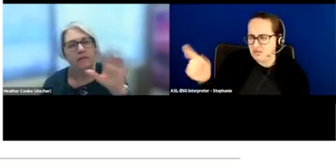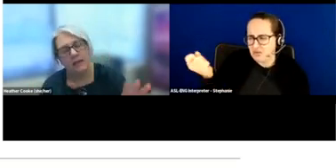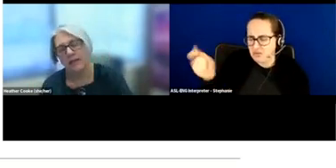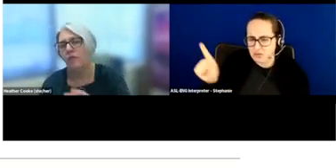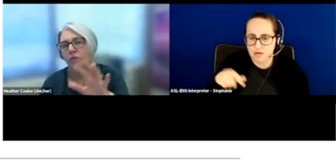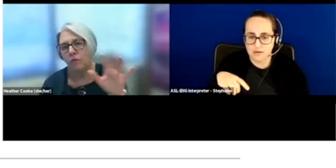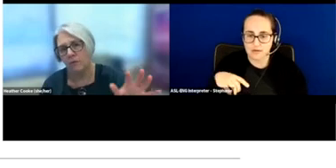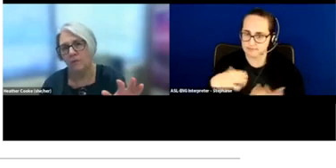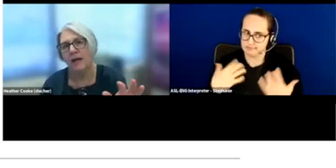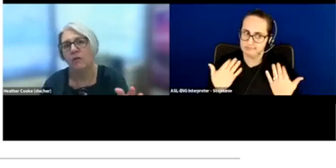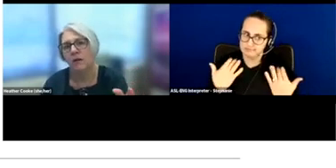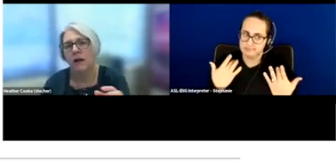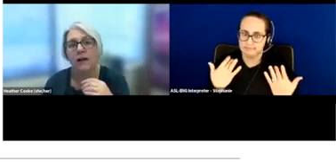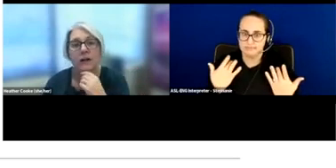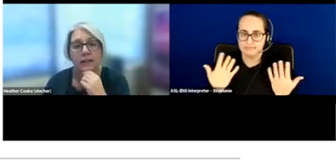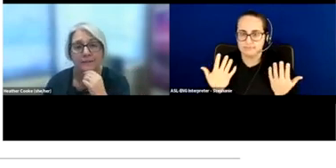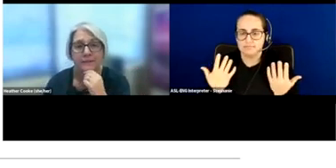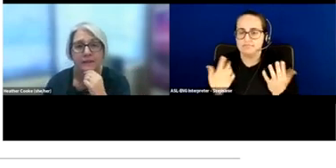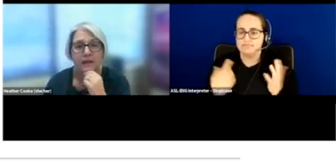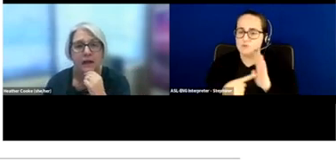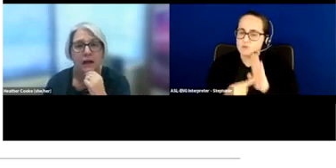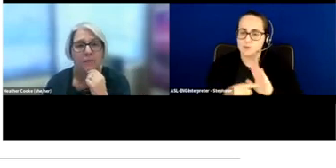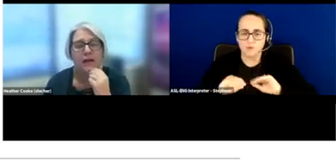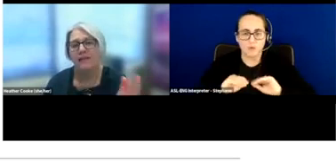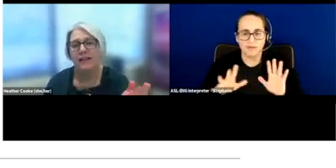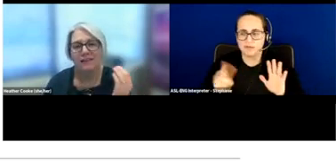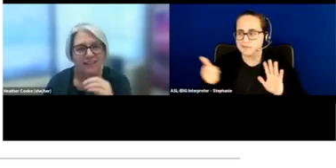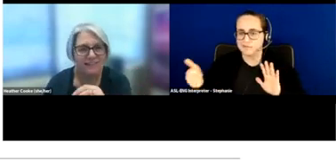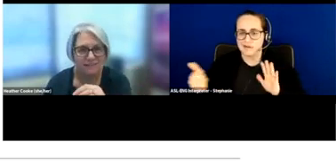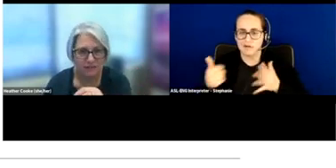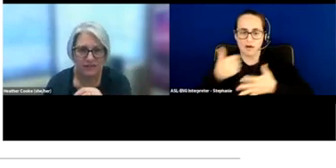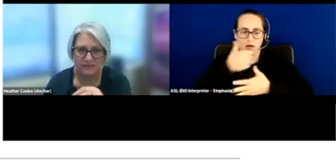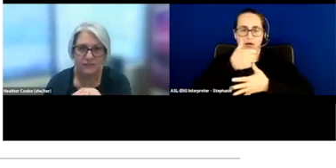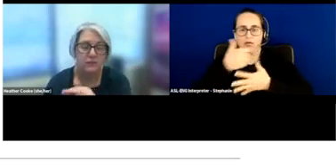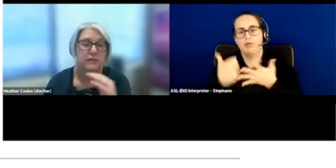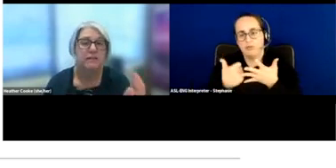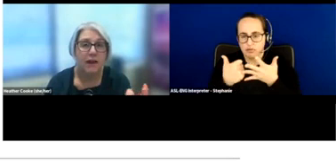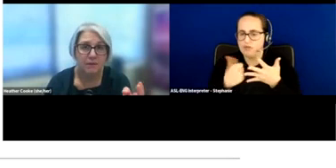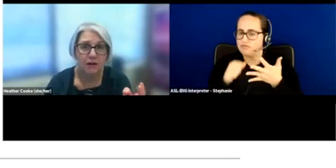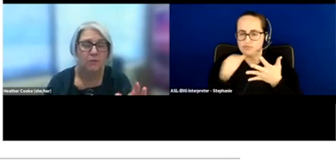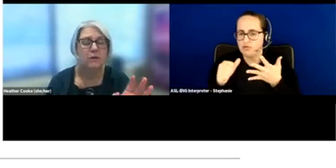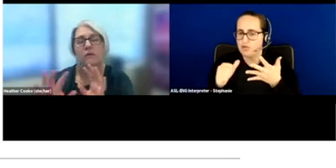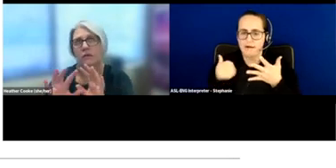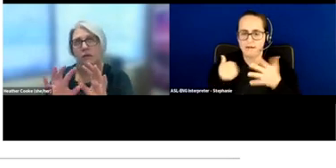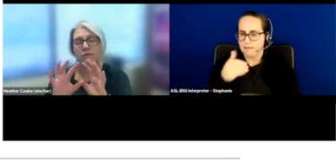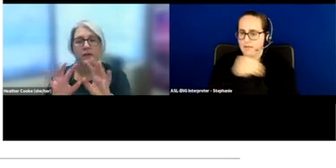within that informal power hierarchy and then Leo's reluctance to accept health, who was, you